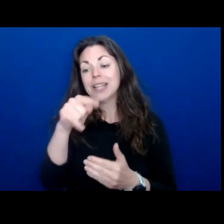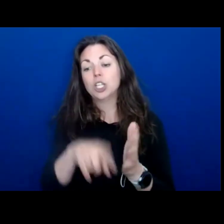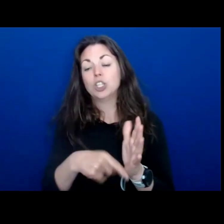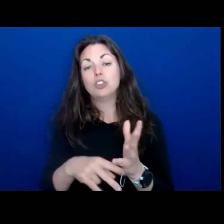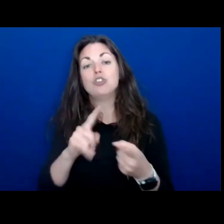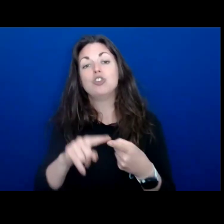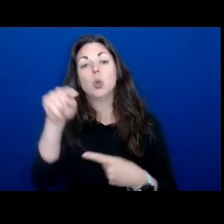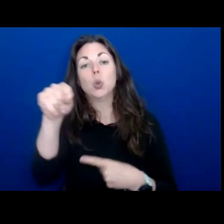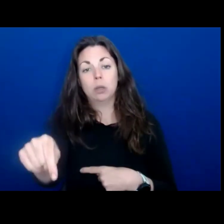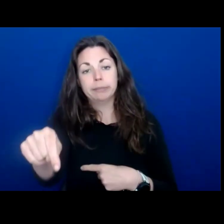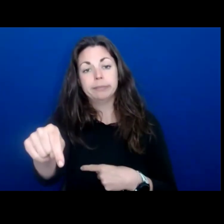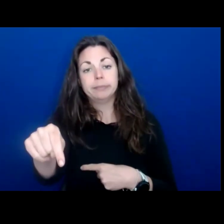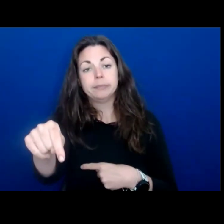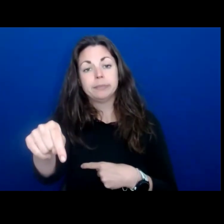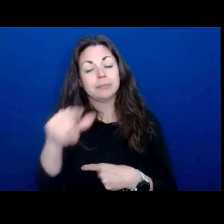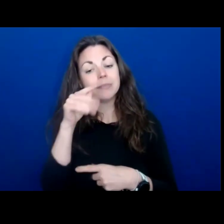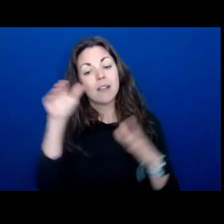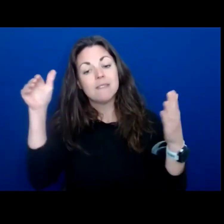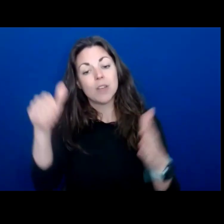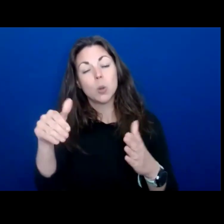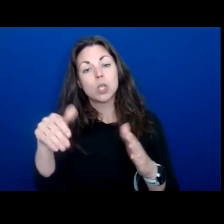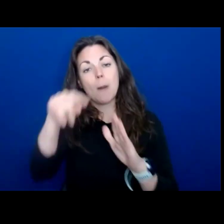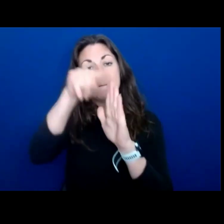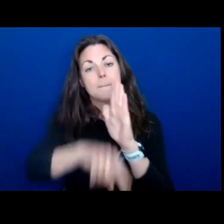to do with getting into policy work as